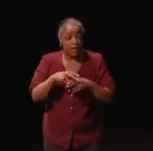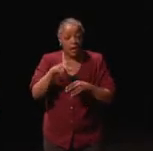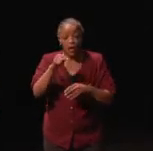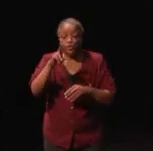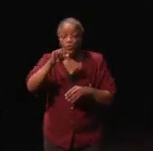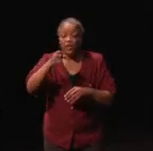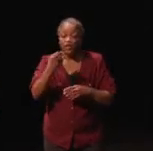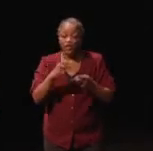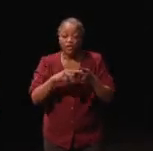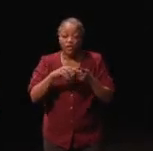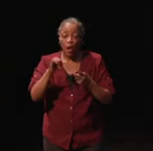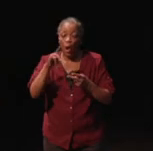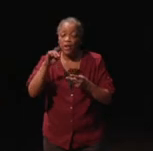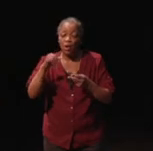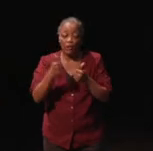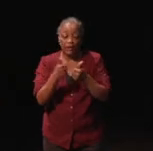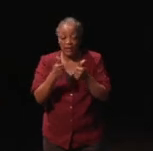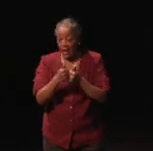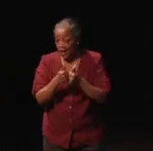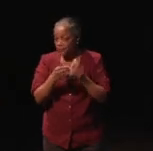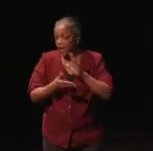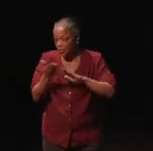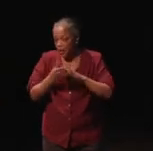audiogames.net, operation sports Reddit,